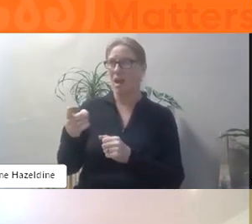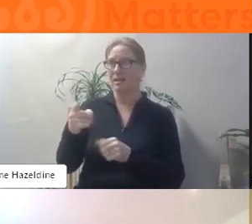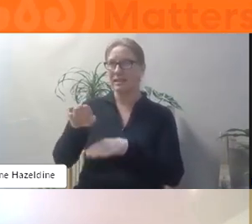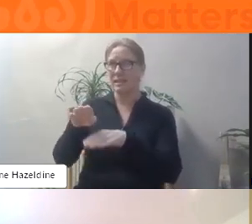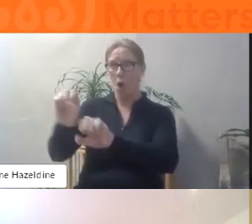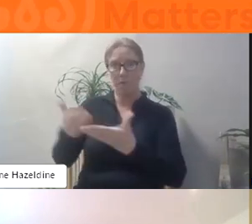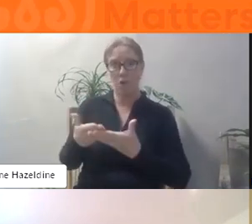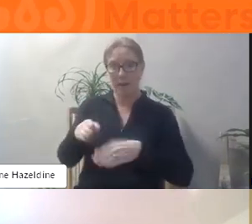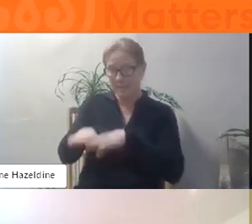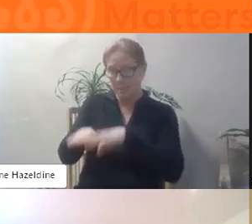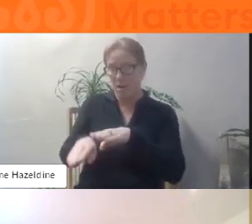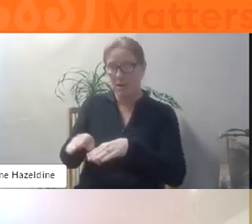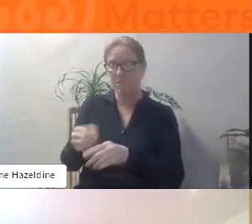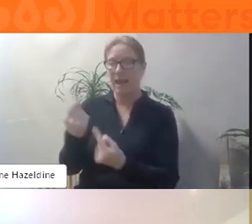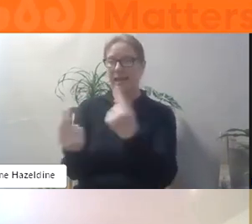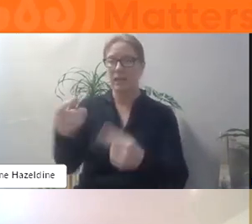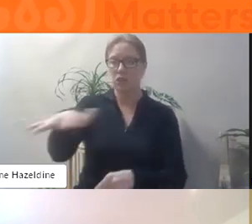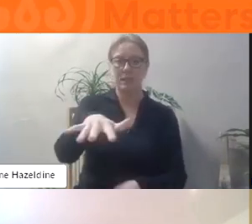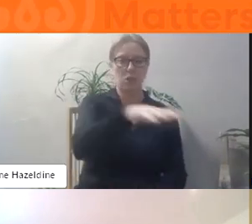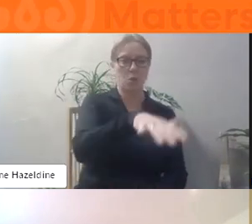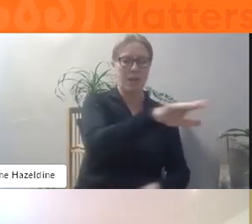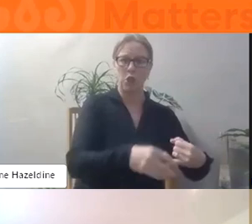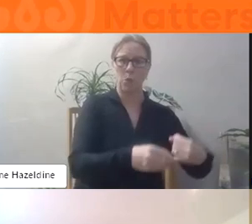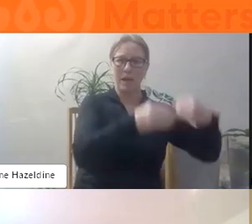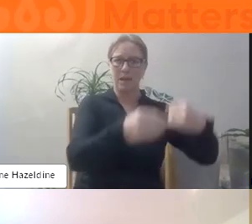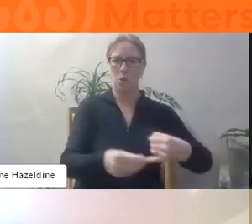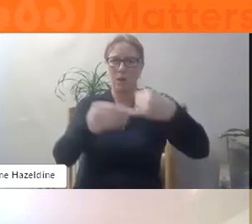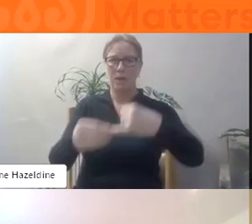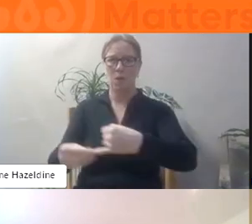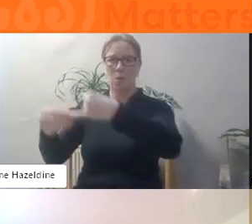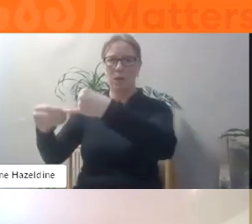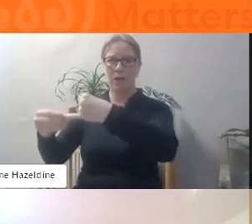each situation is completely unique. Nobody has identical abilities